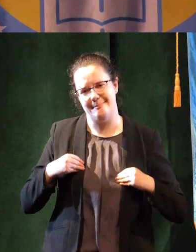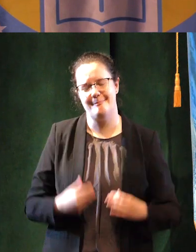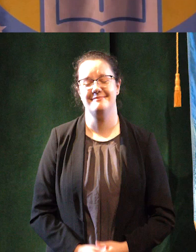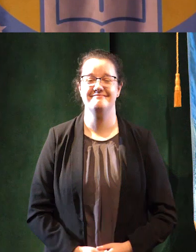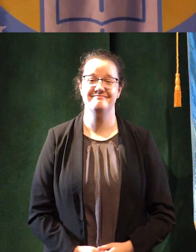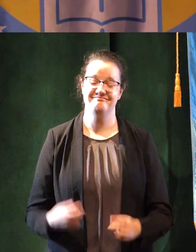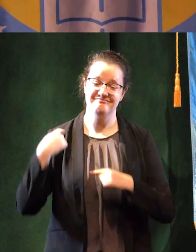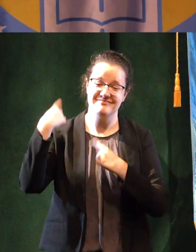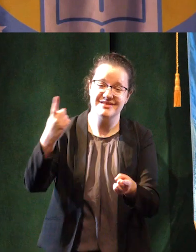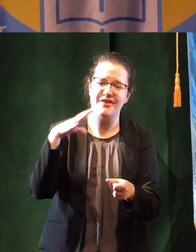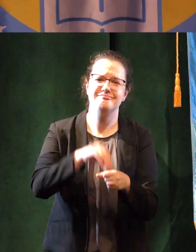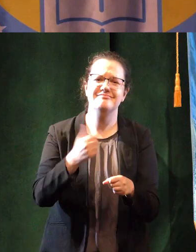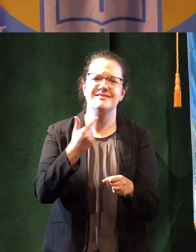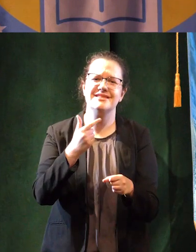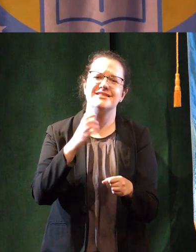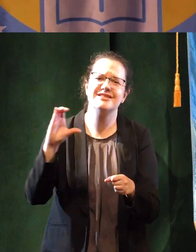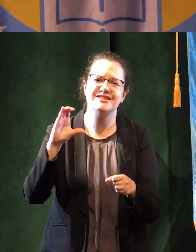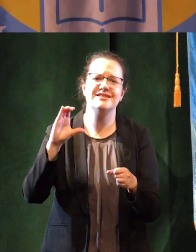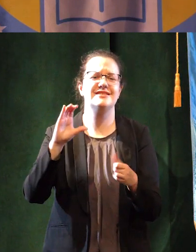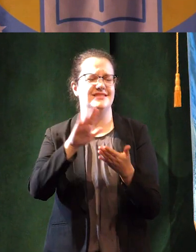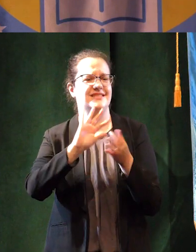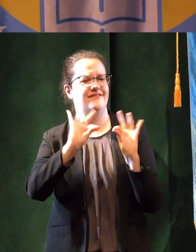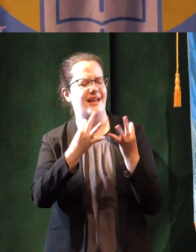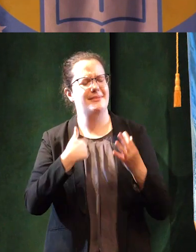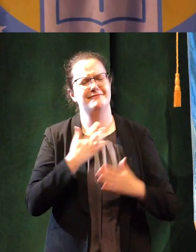been a pleasure to be part of Genesee Community College family as well as a